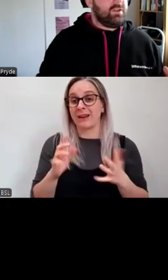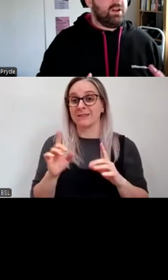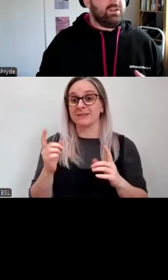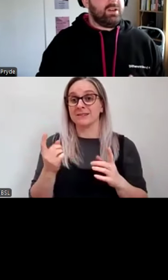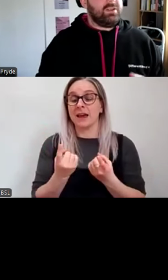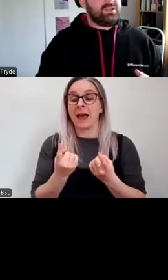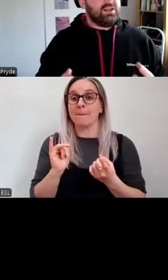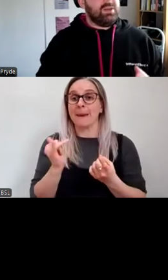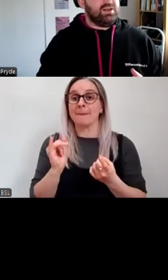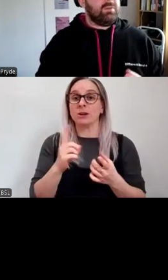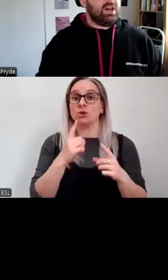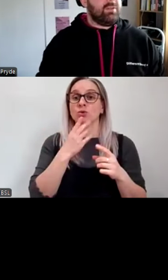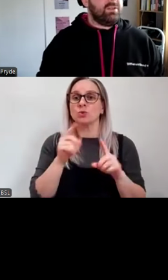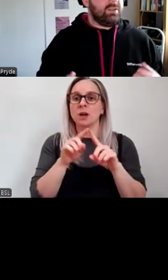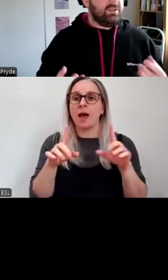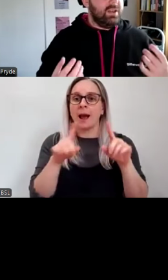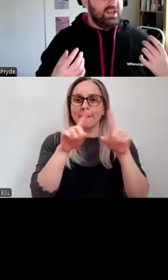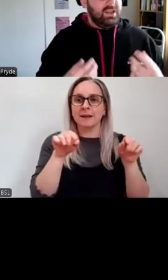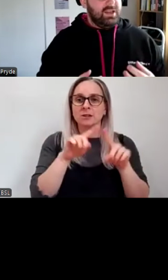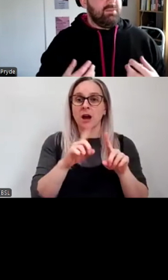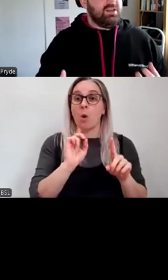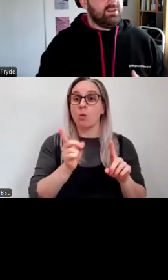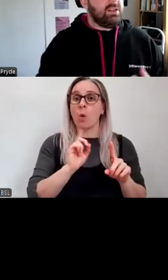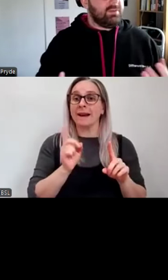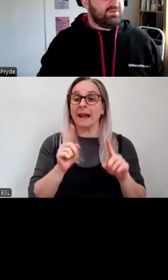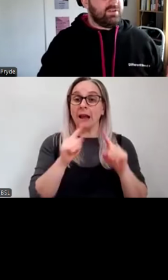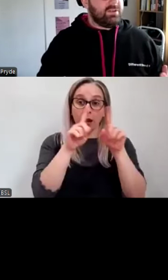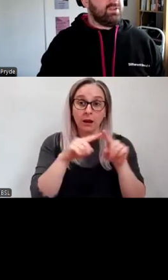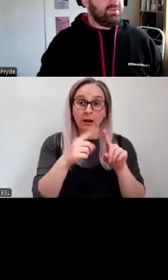without color to understand the meaning without having to immediately read everything on screen,